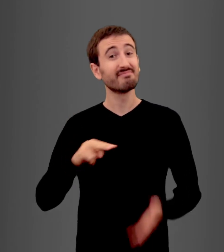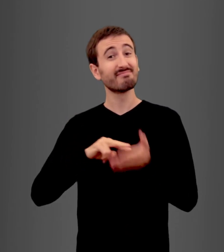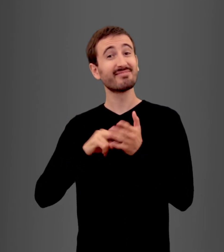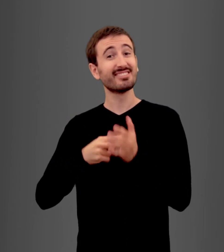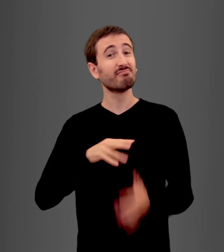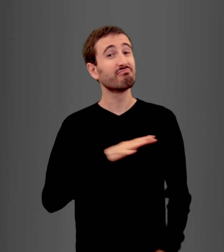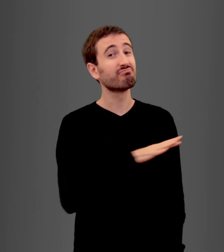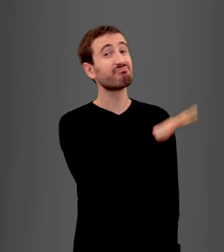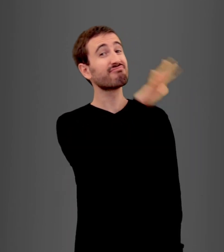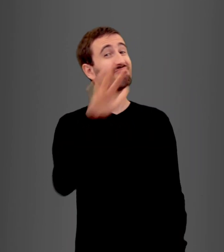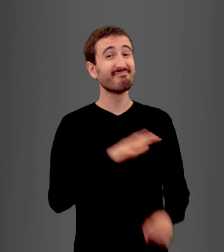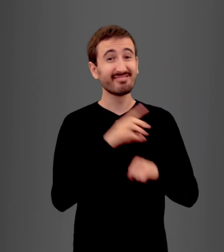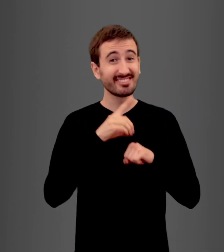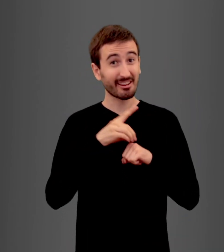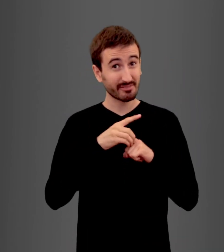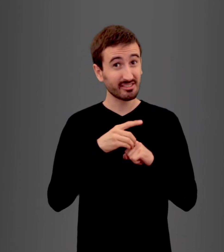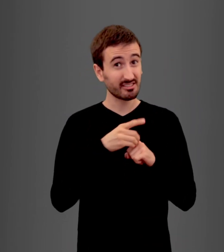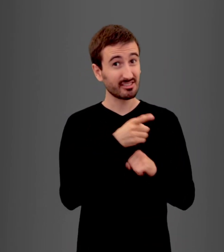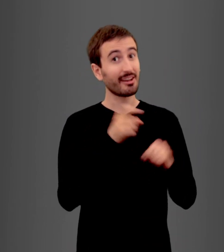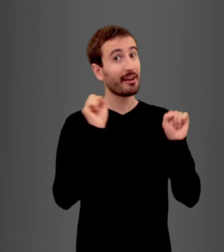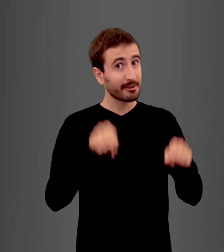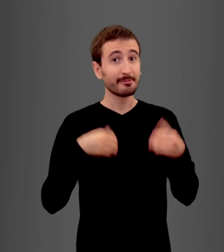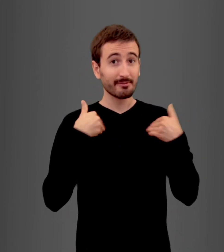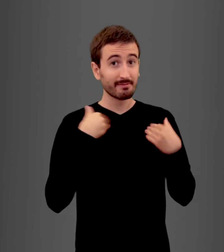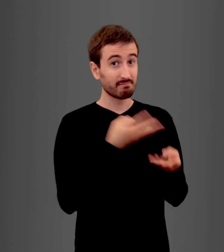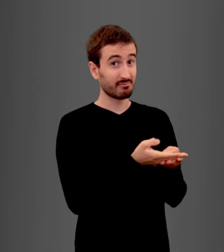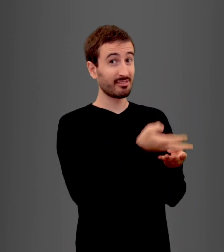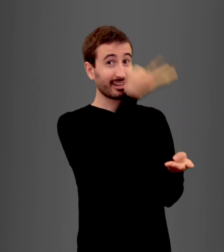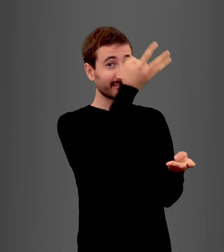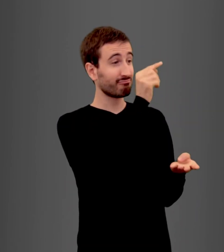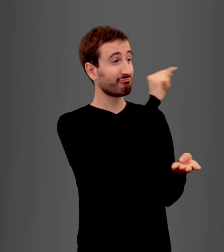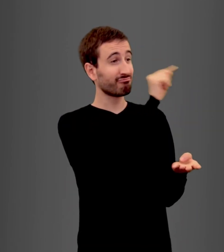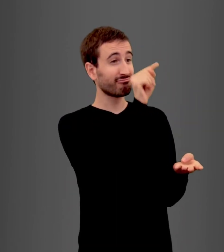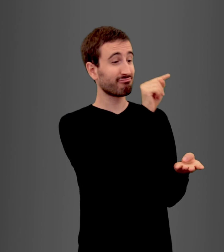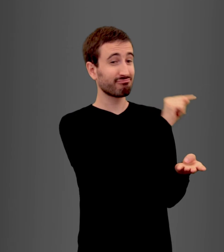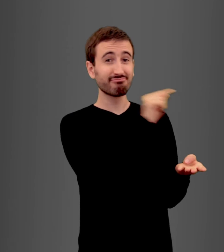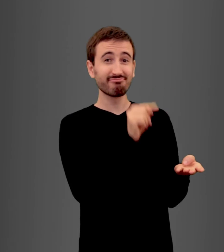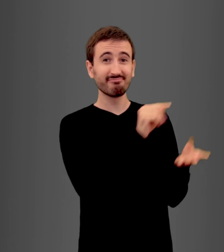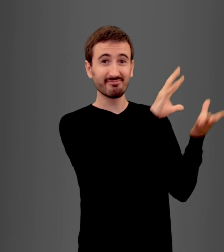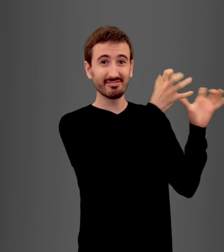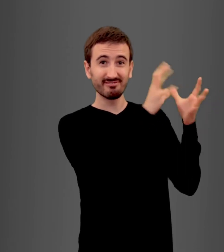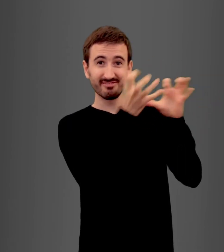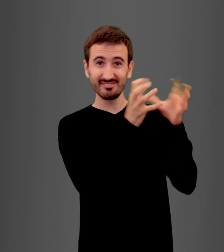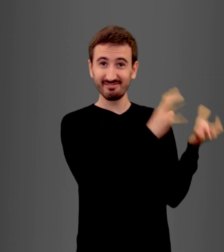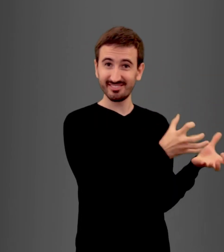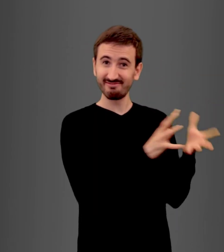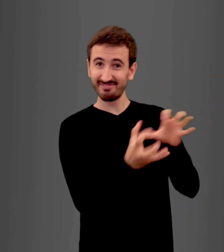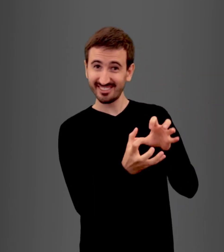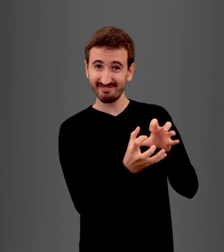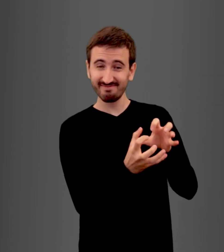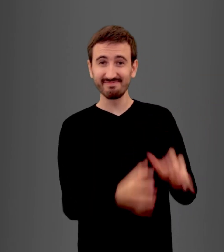In truth, many types of diamonds can have defects in their lattices.